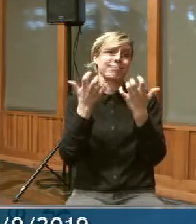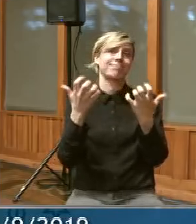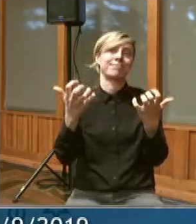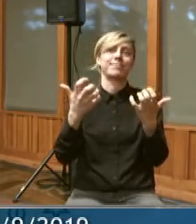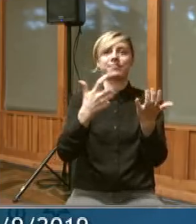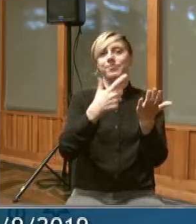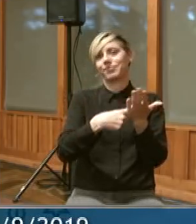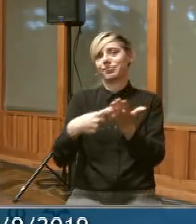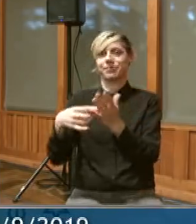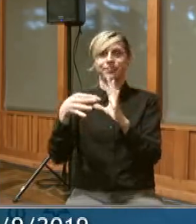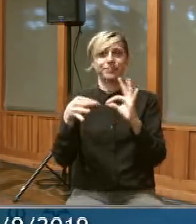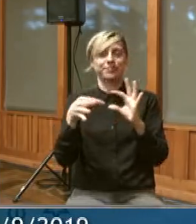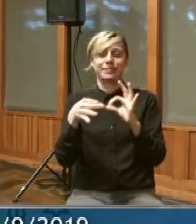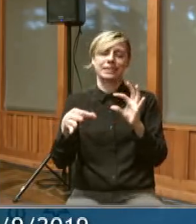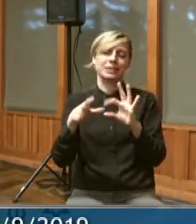WE TRY TO MAKE IT BETTER AND WE TRIED A NEW SYSTEM AND WE'LL